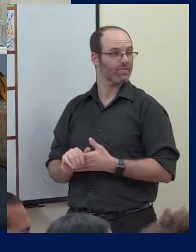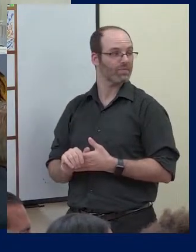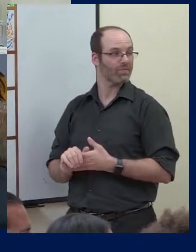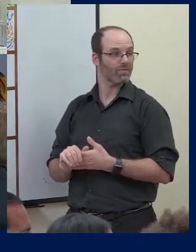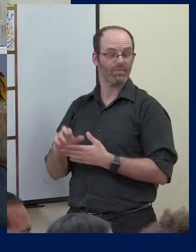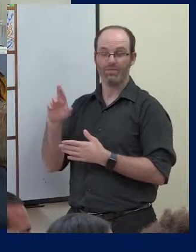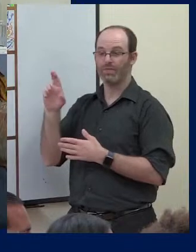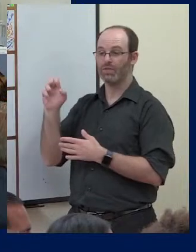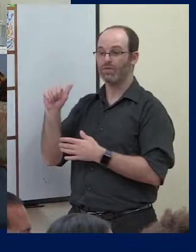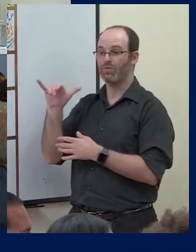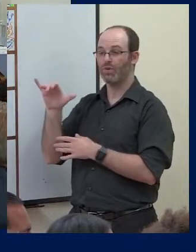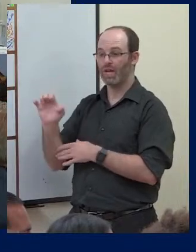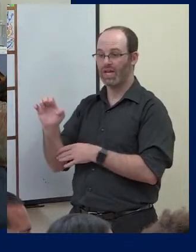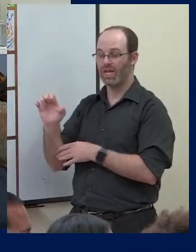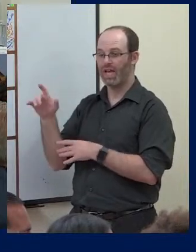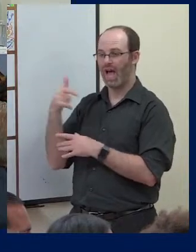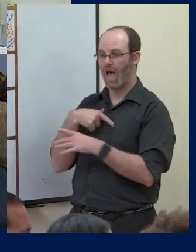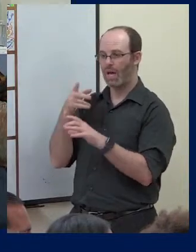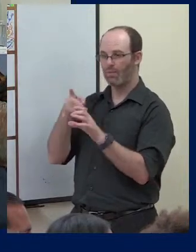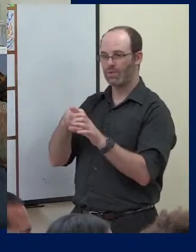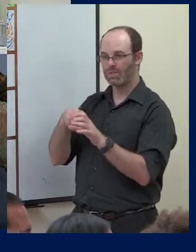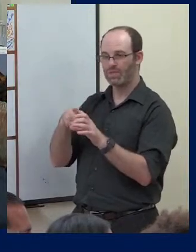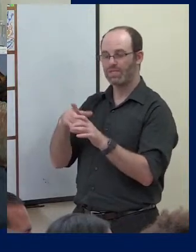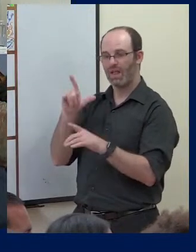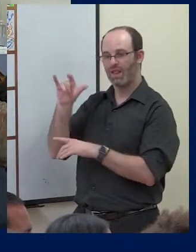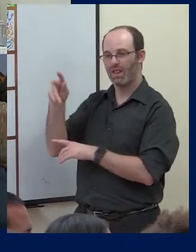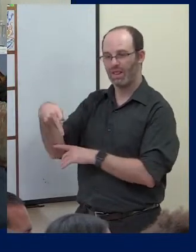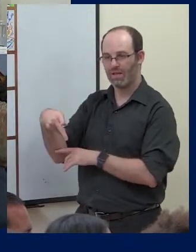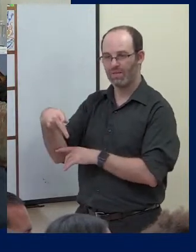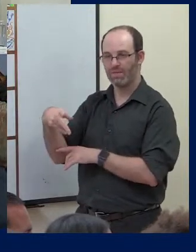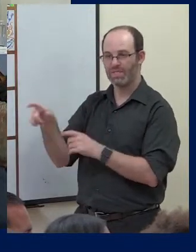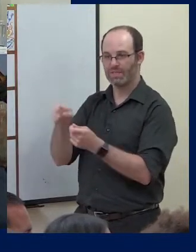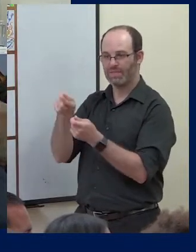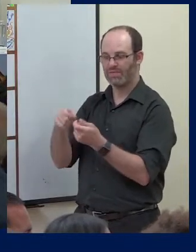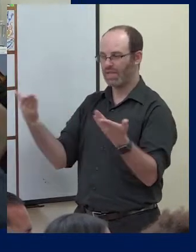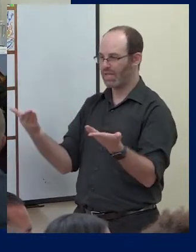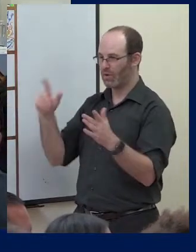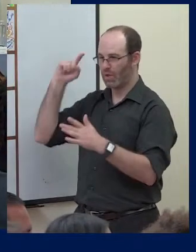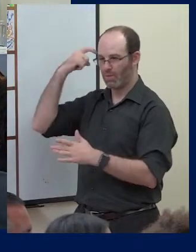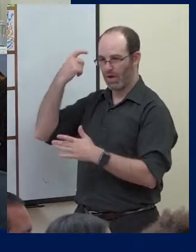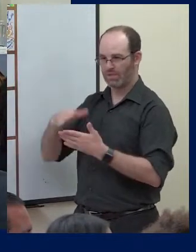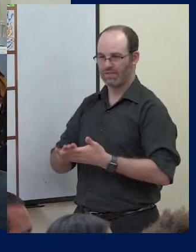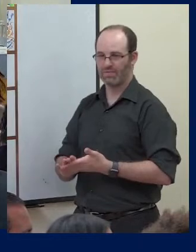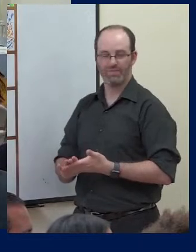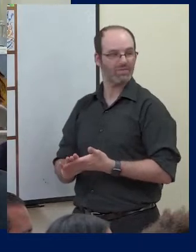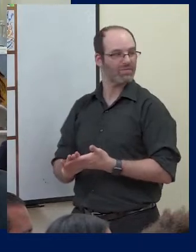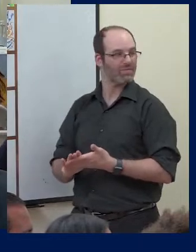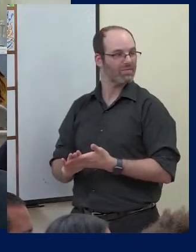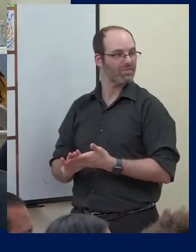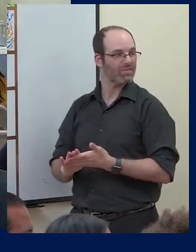and Maria -- I am Maria. I'm of the participants at life is precious, specifically the Bronx.